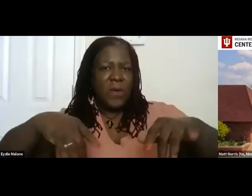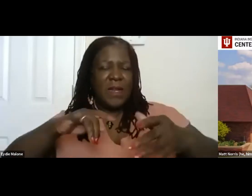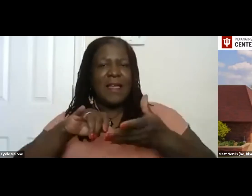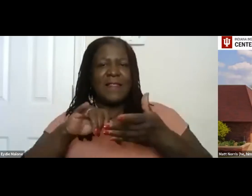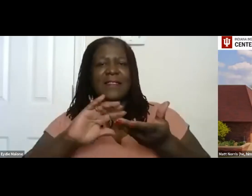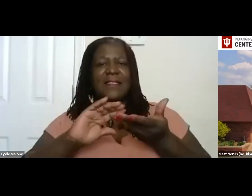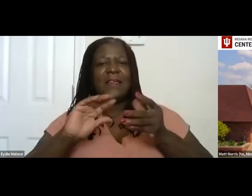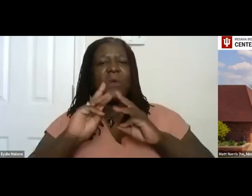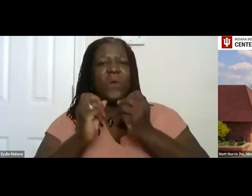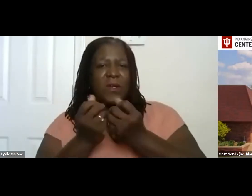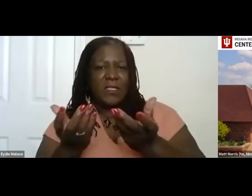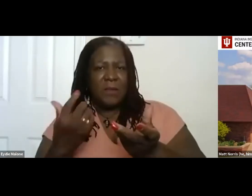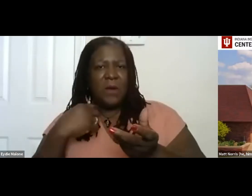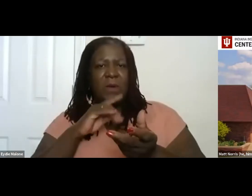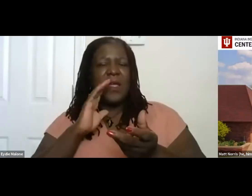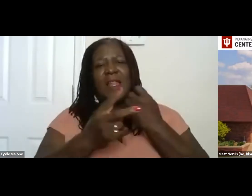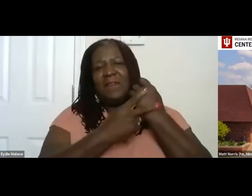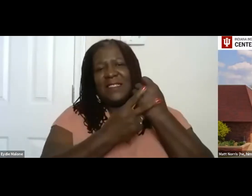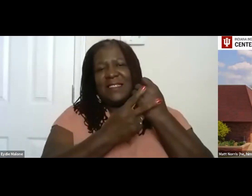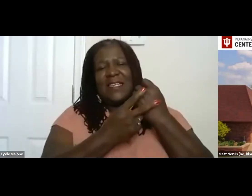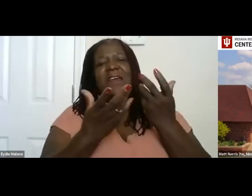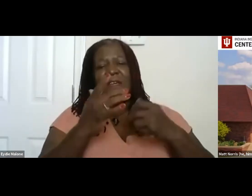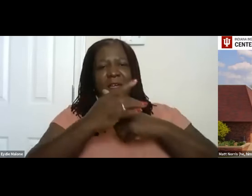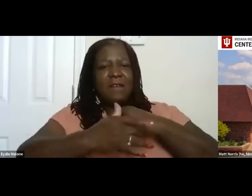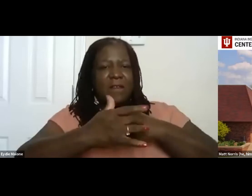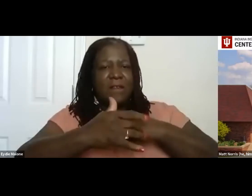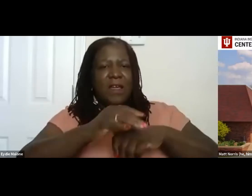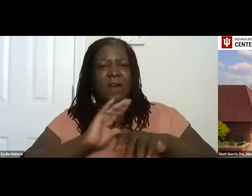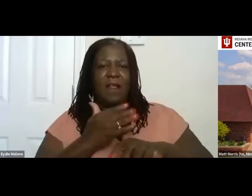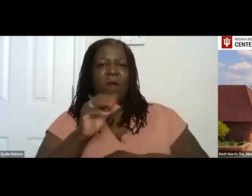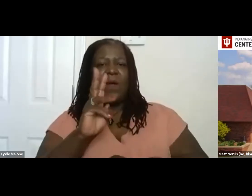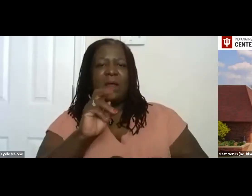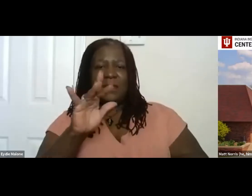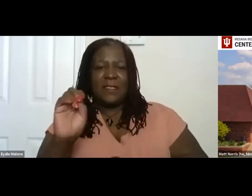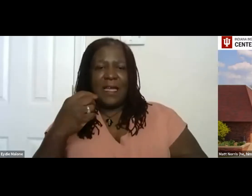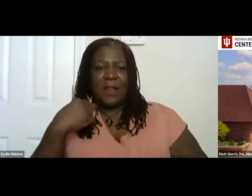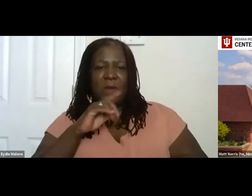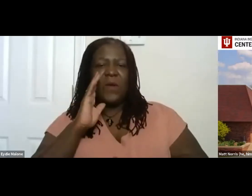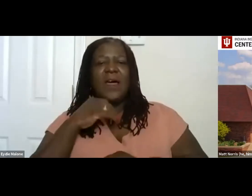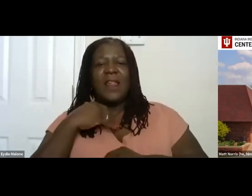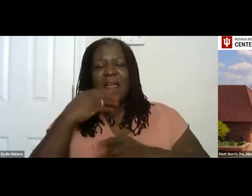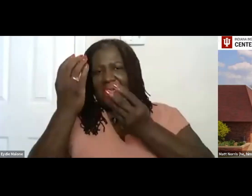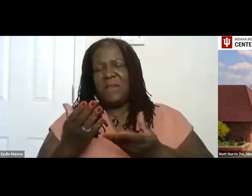have the archive available on our website. We'll have that information later in the webinar